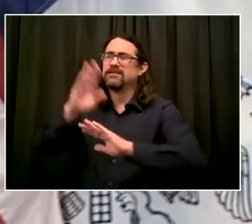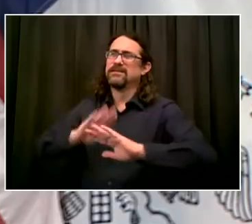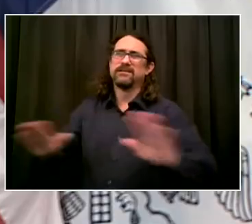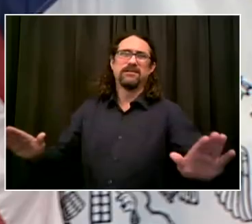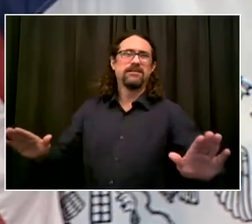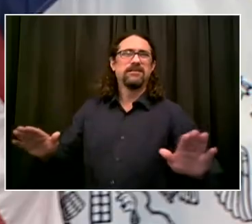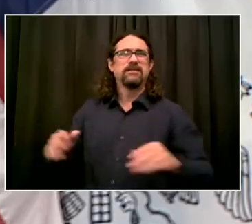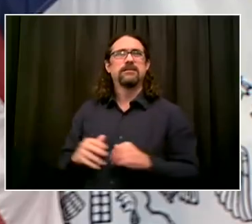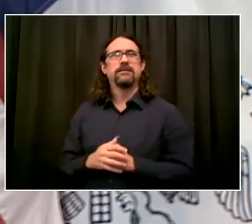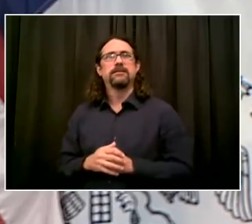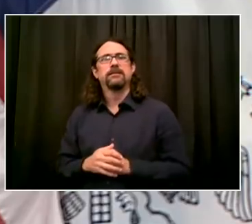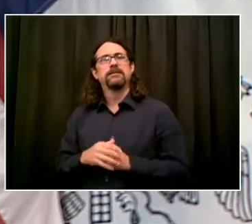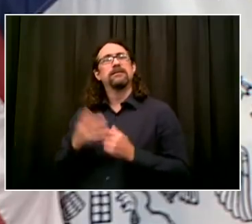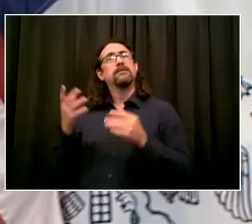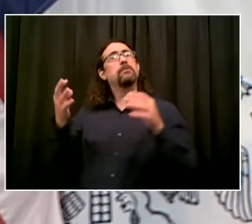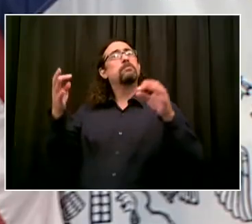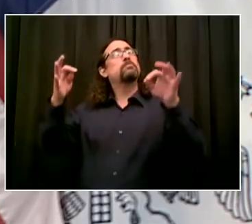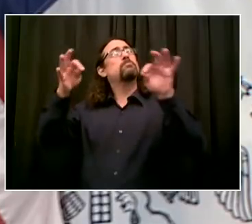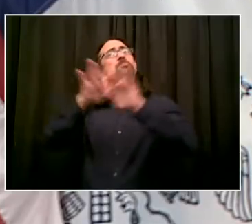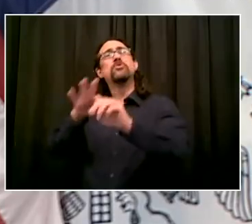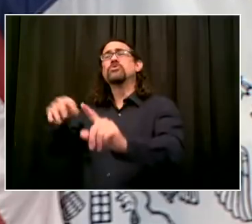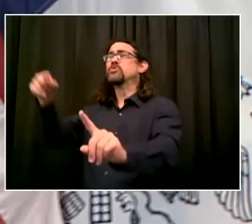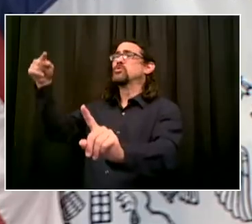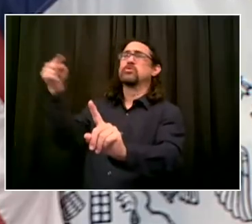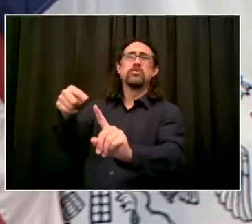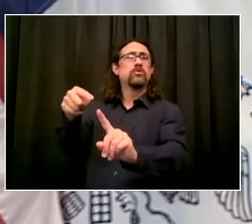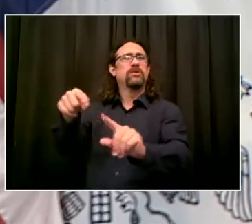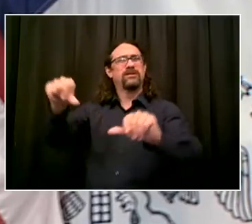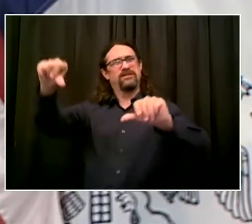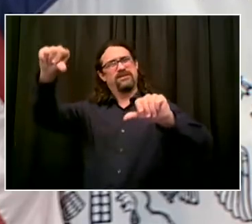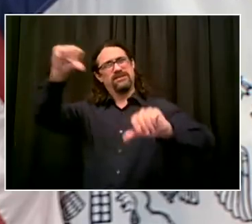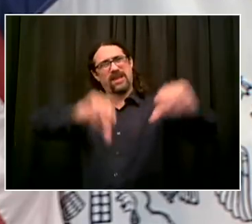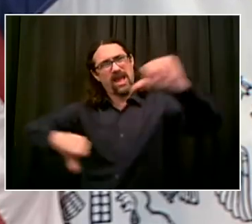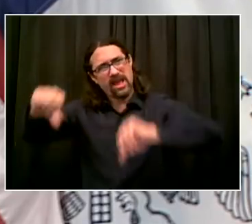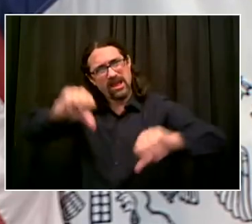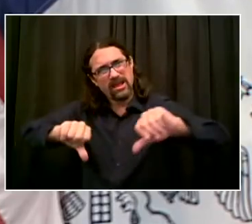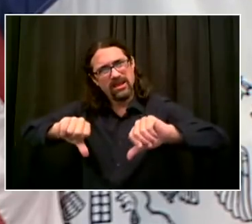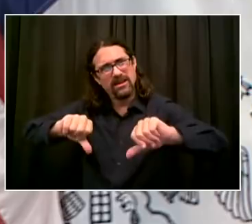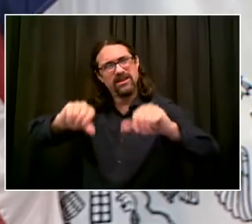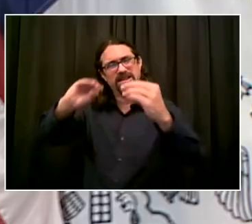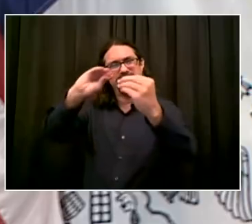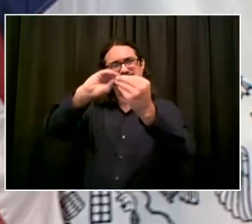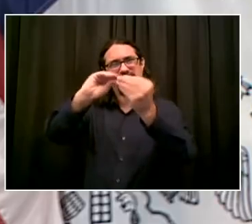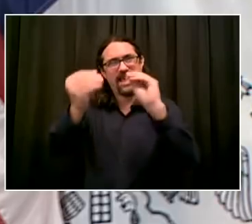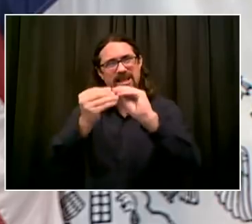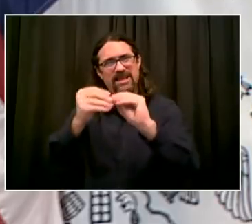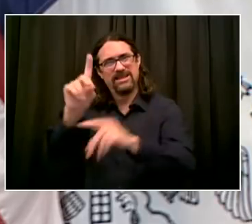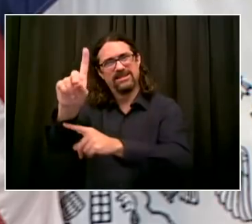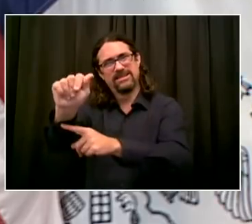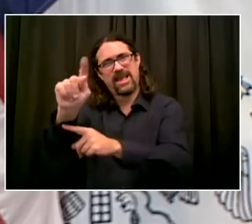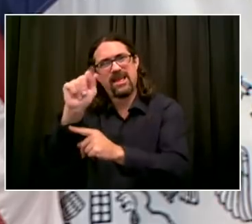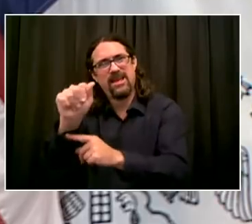SCIENCE AND THE DATA CONSISTENTLY. E WARE DOING THAT AGAIN. WE ARE CALLING ON THE STATE OF NEW YORK TO HELP